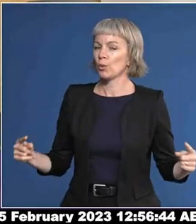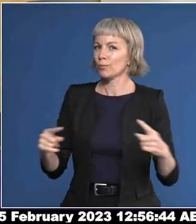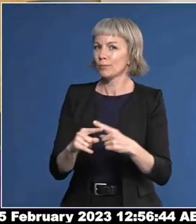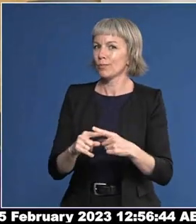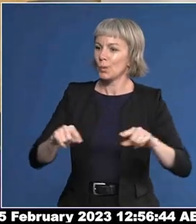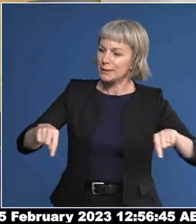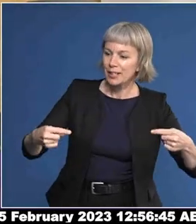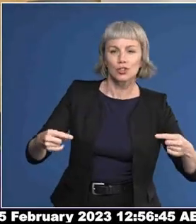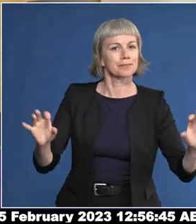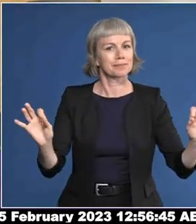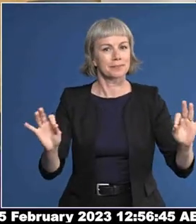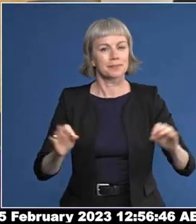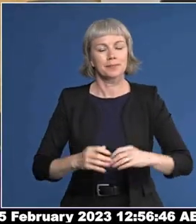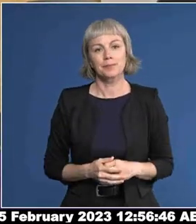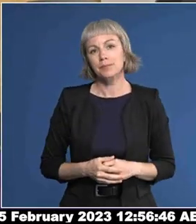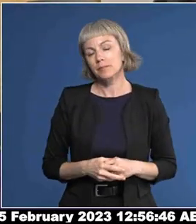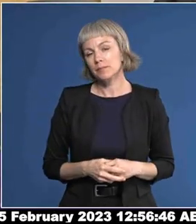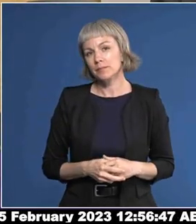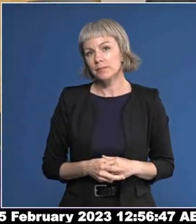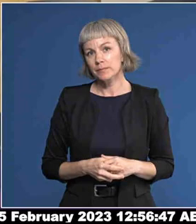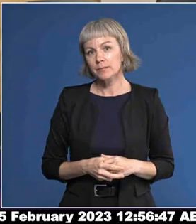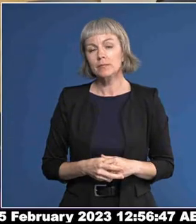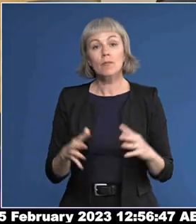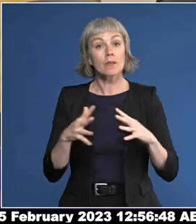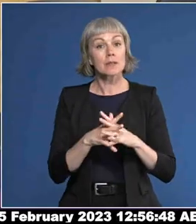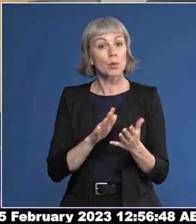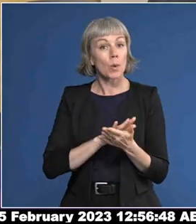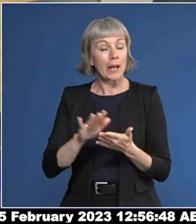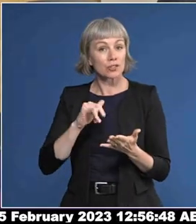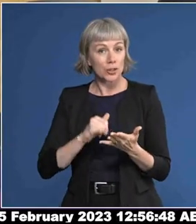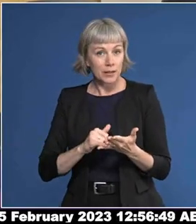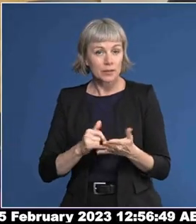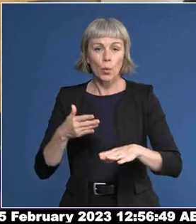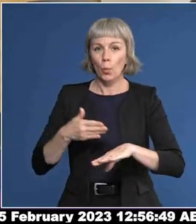perspective, the Royal Commission has heard at different points in time that work health